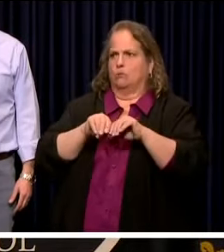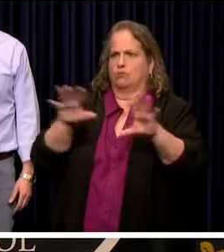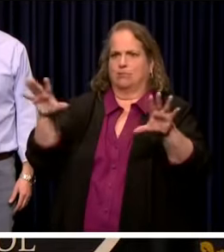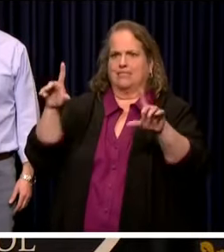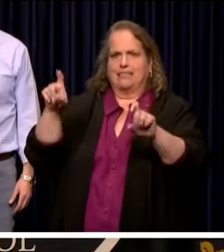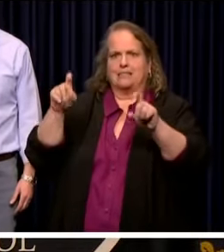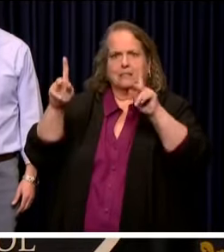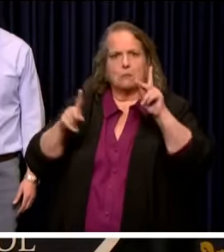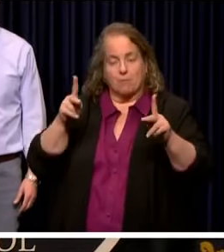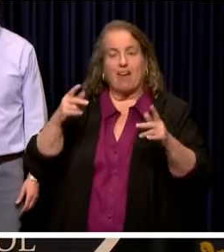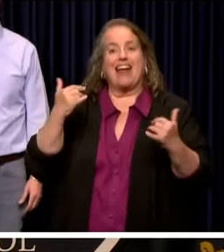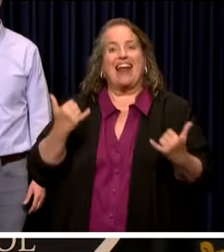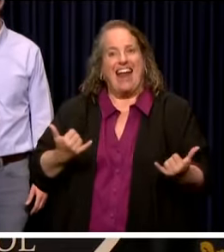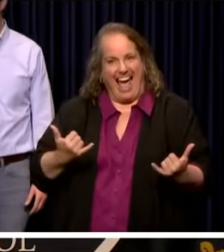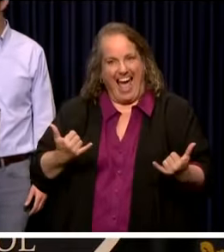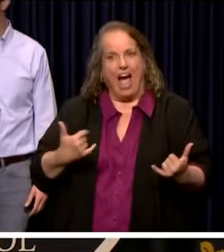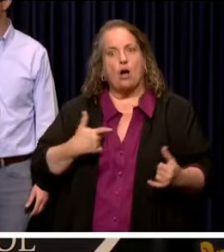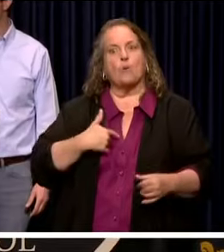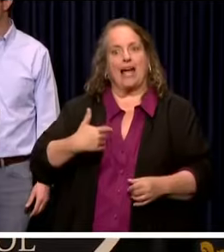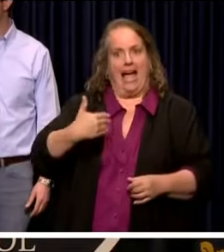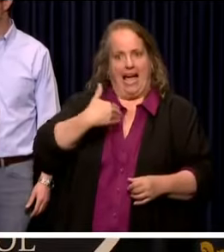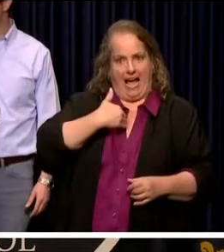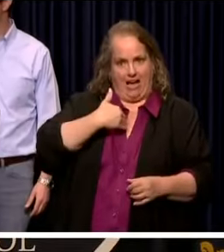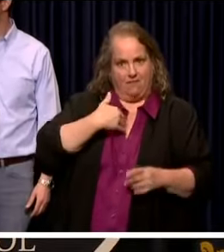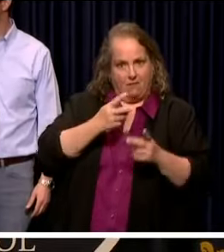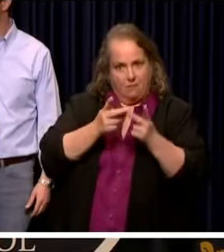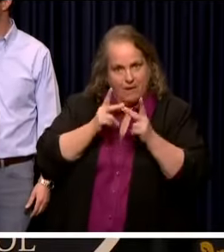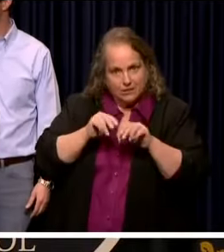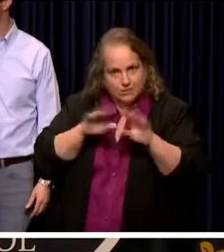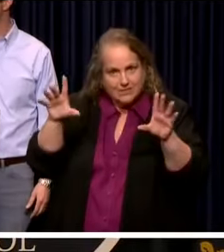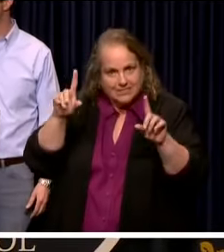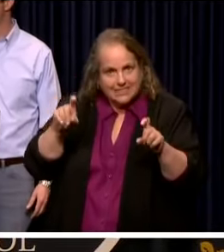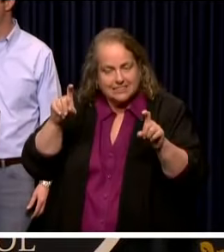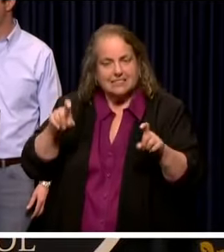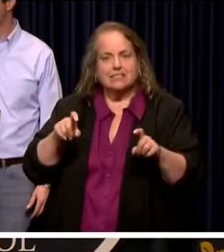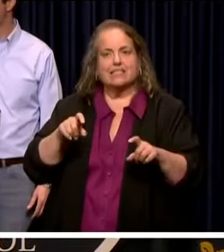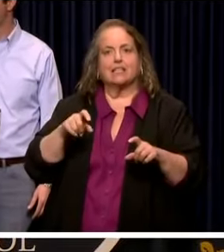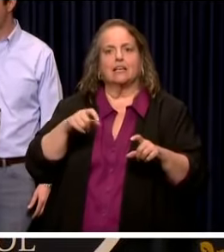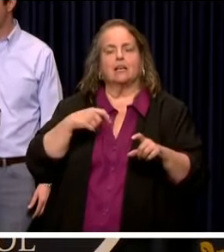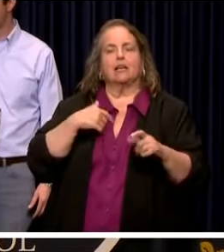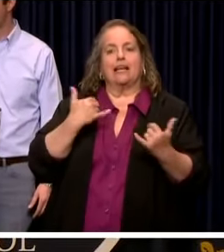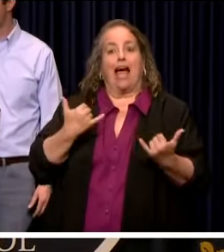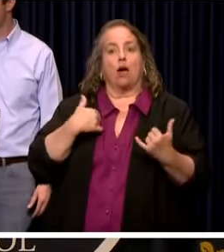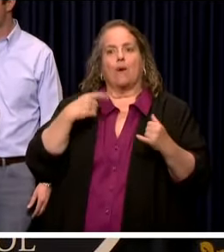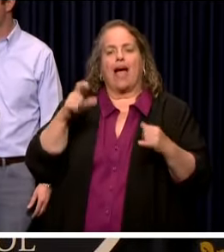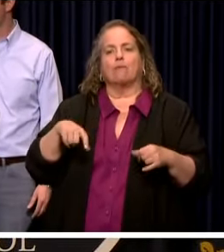TENNESSEE BUSINESS, IS THERE A BETTER THAN ECONOMIC IMPACT FOR COUNTIES THAT BOAR TENNESSEE?